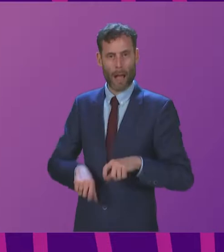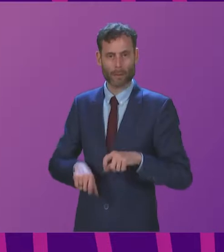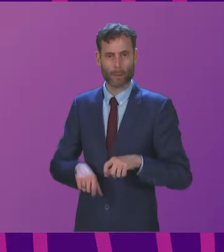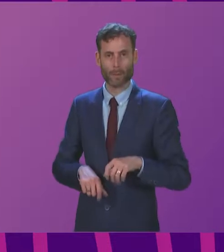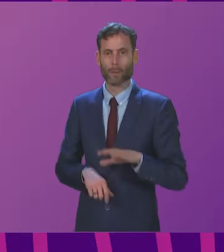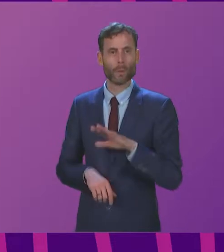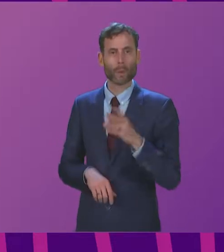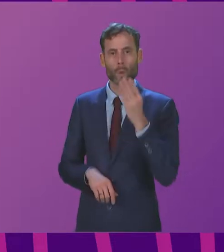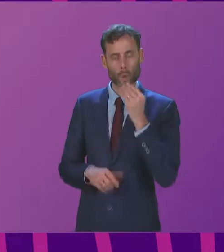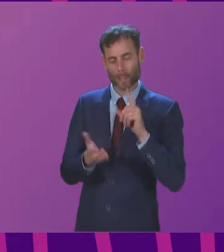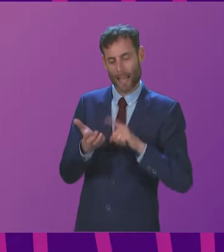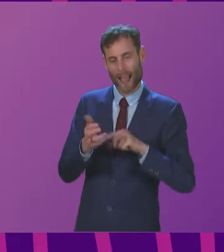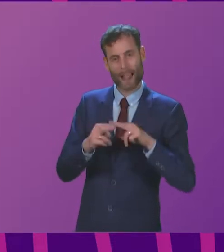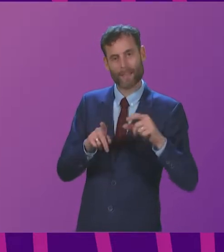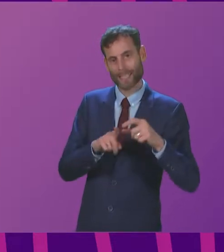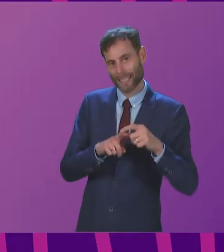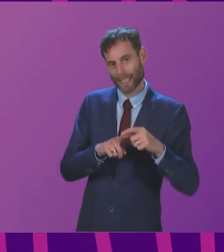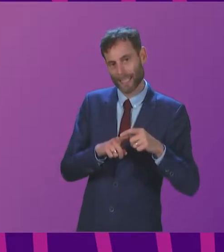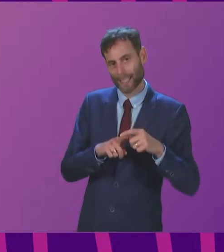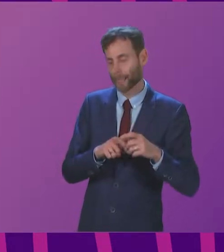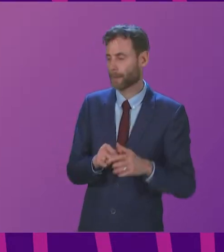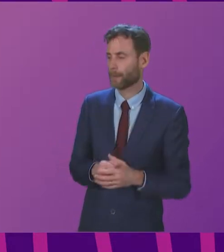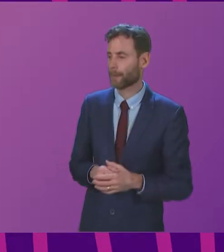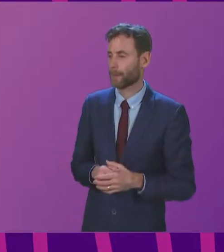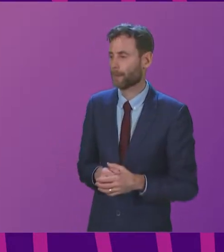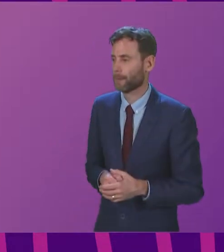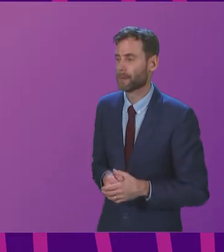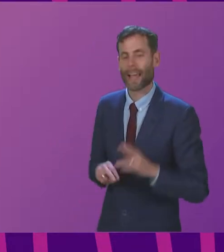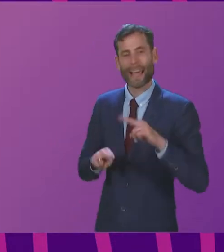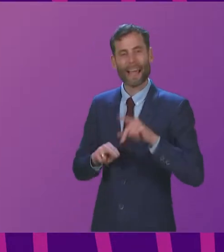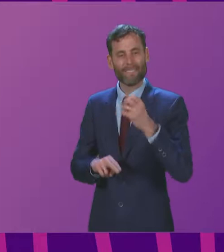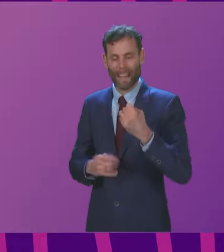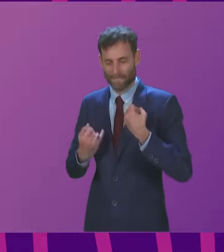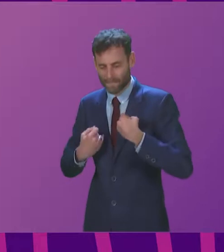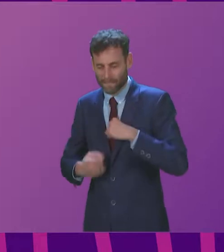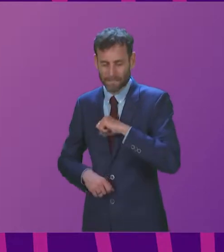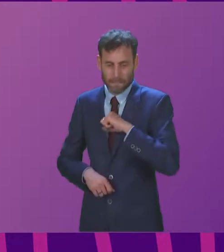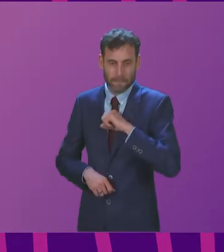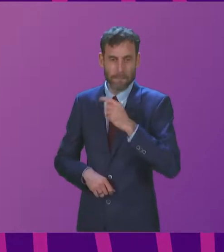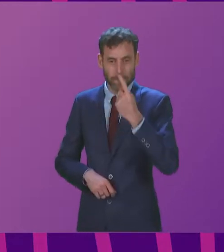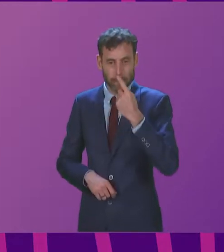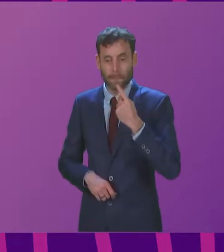test if they have symptoms or are self-isolating, and anybody who wants further guidance on when